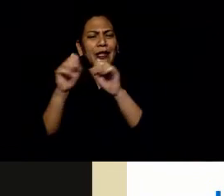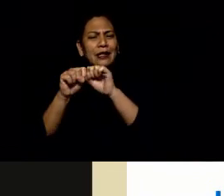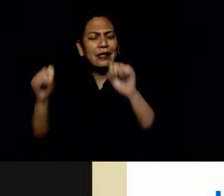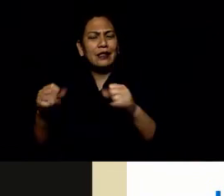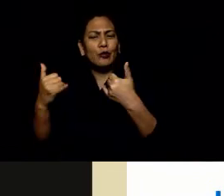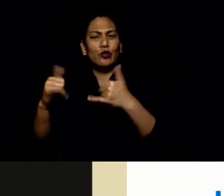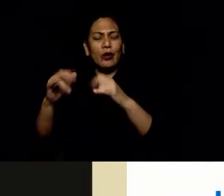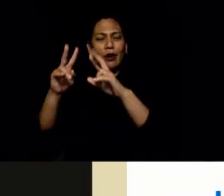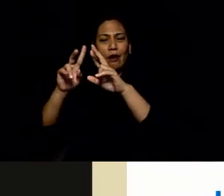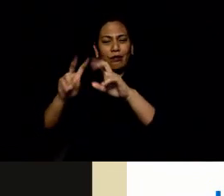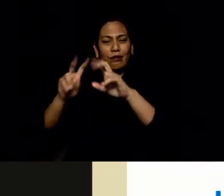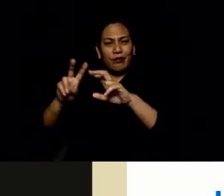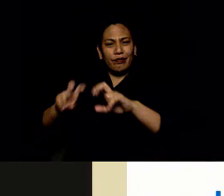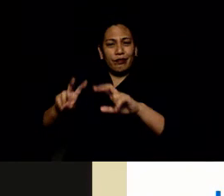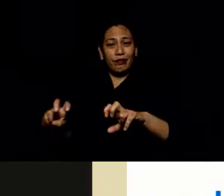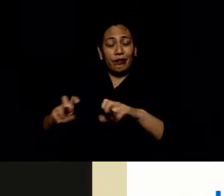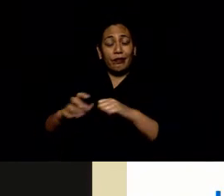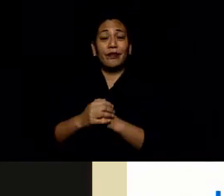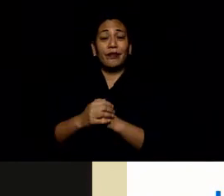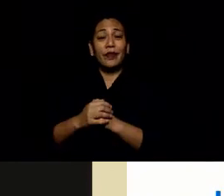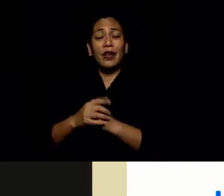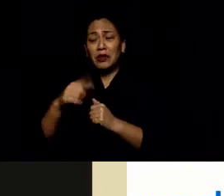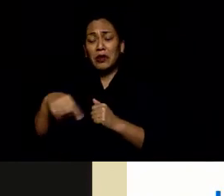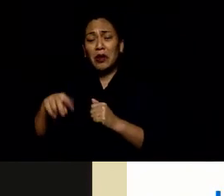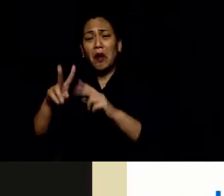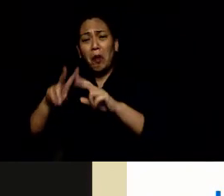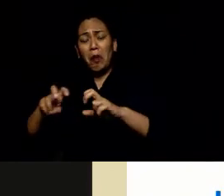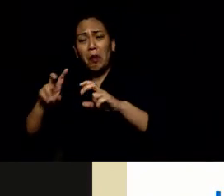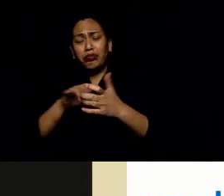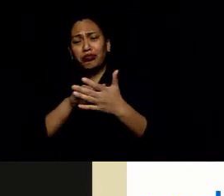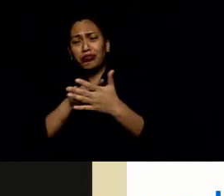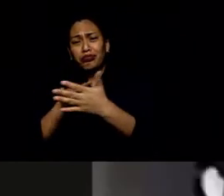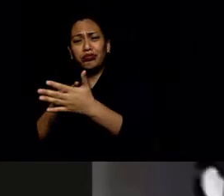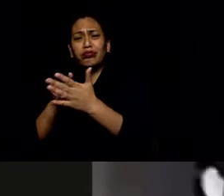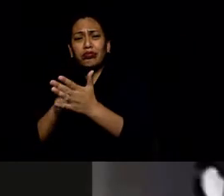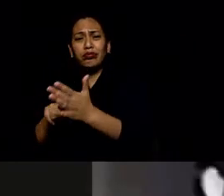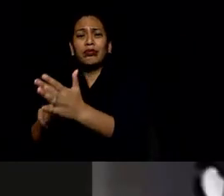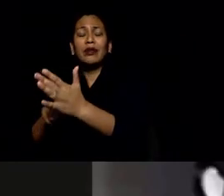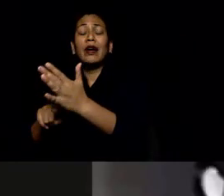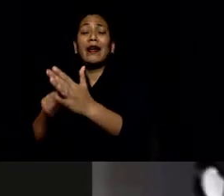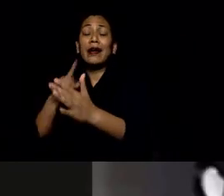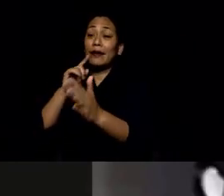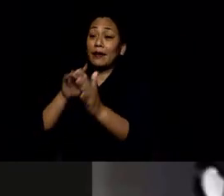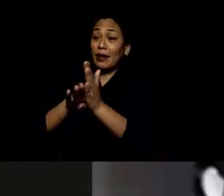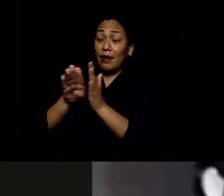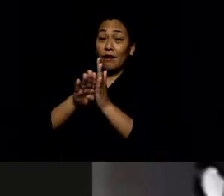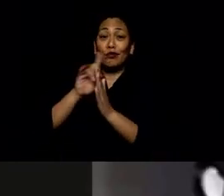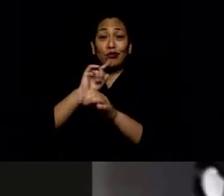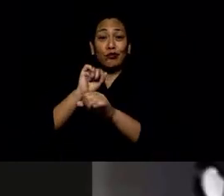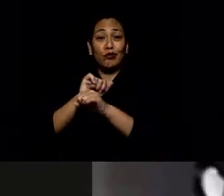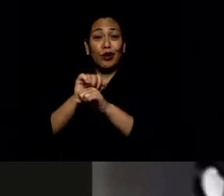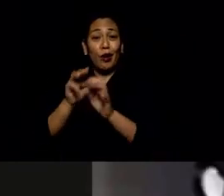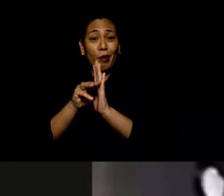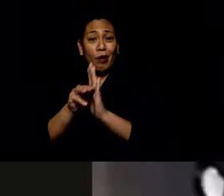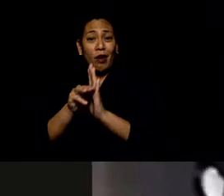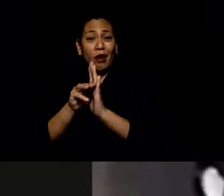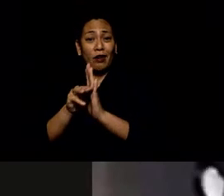And so they retained them and after they developed a model, Um, which was much more